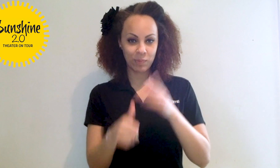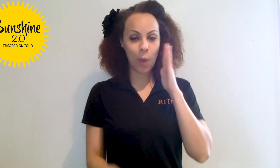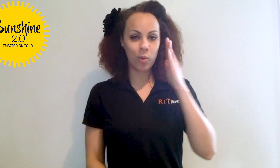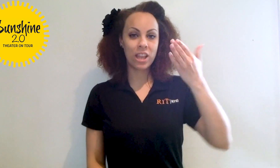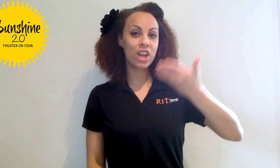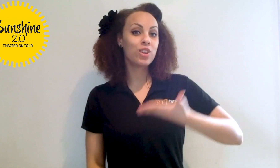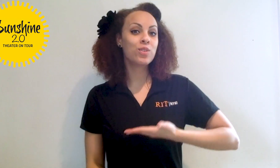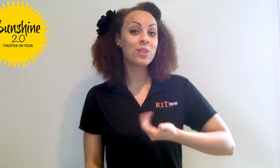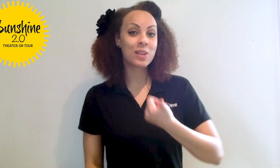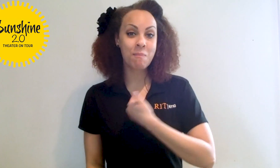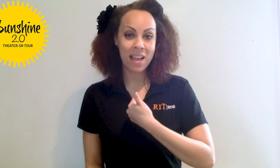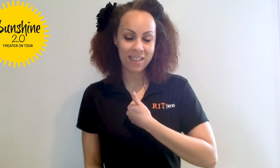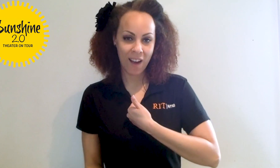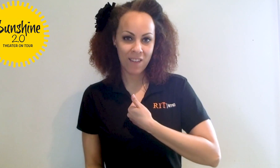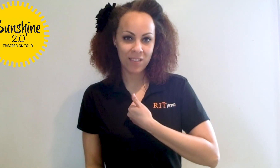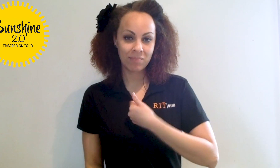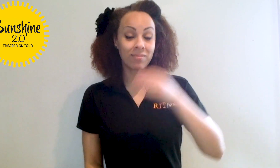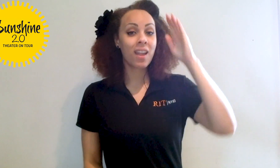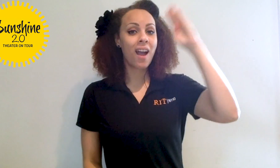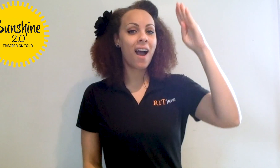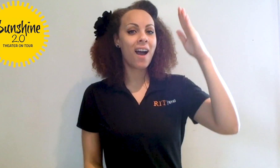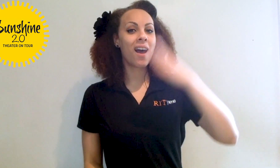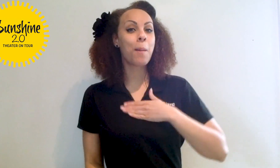So first, I will introduce myself, saying